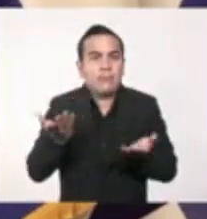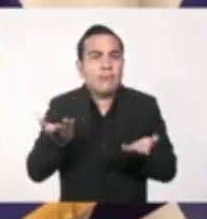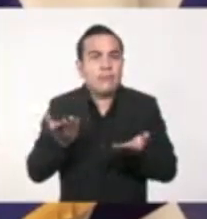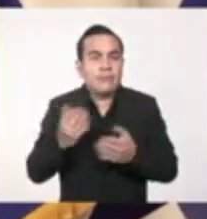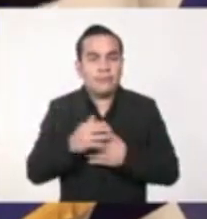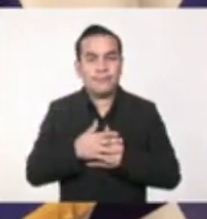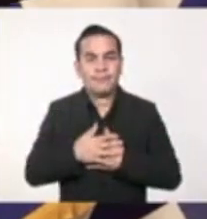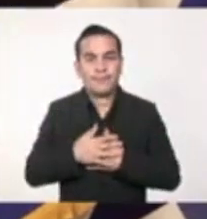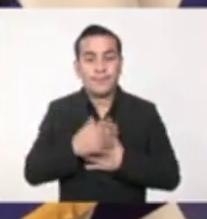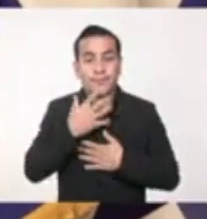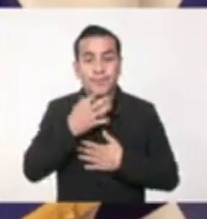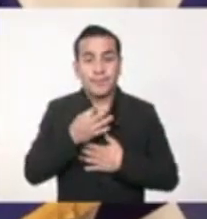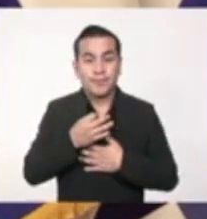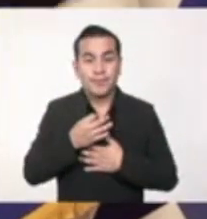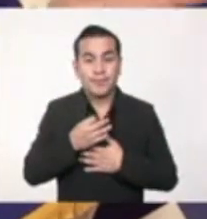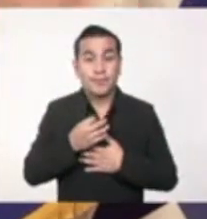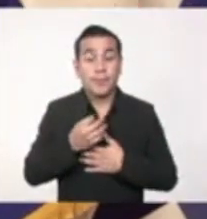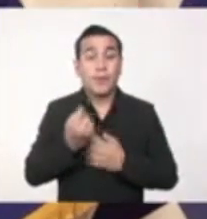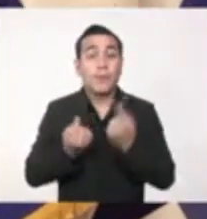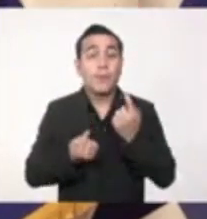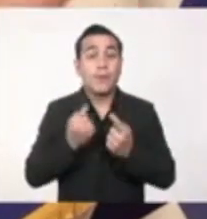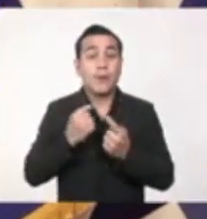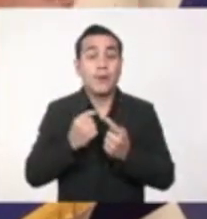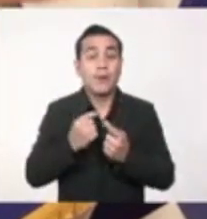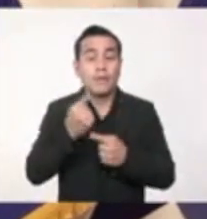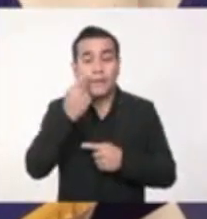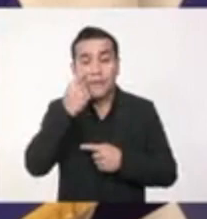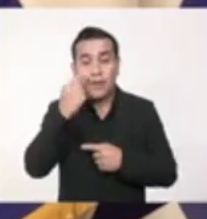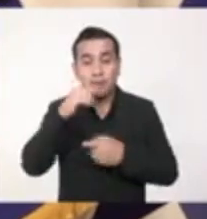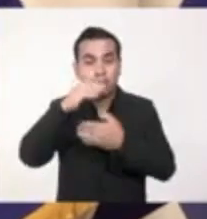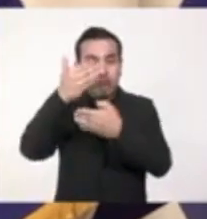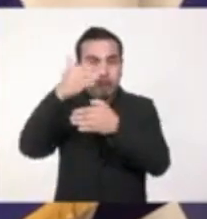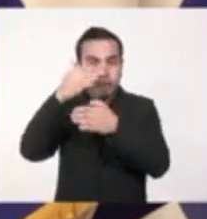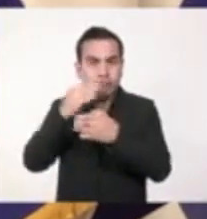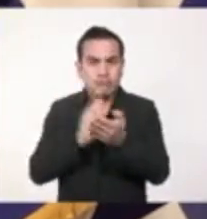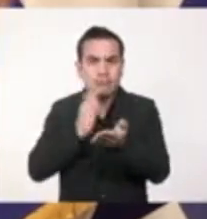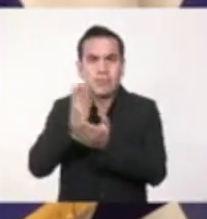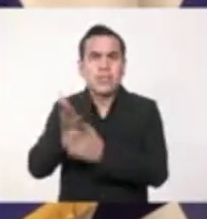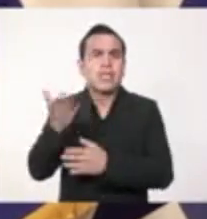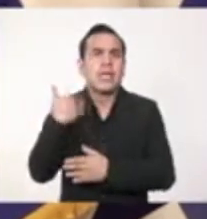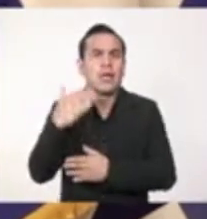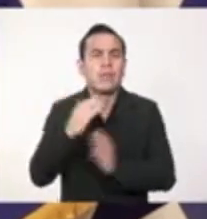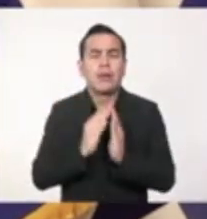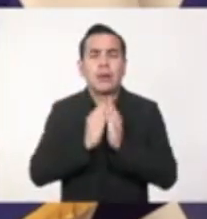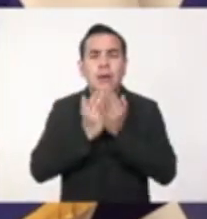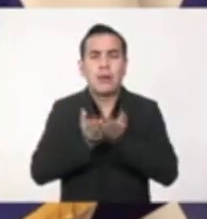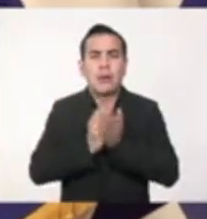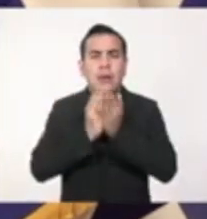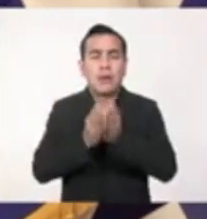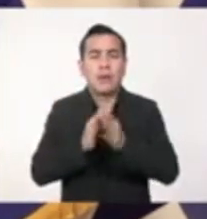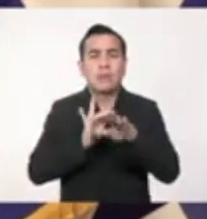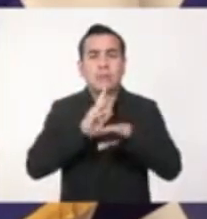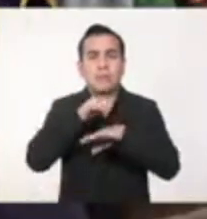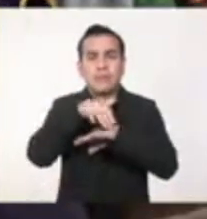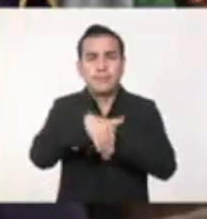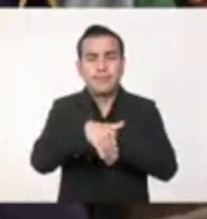No, here open any window anywhere in the country, go to San Miguel, La Unión, Chalatenango,